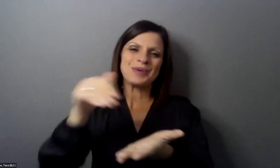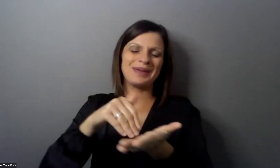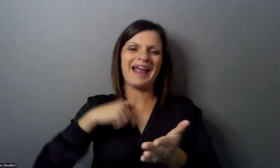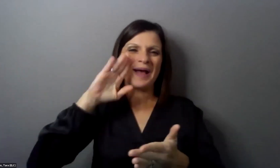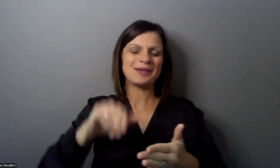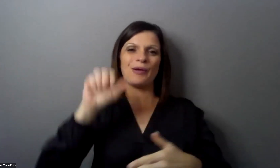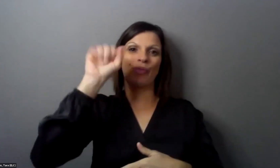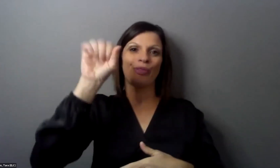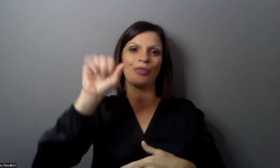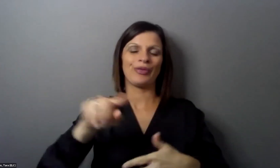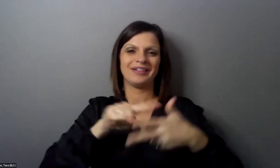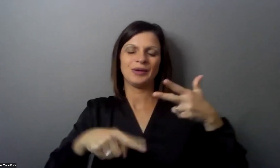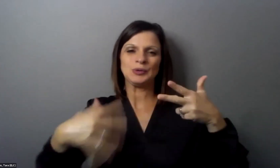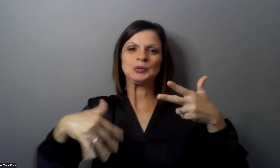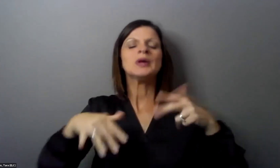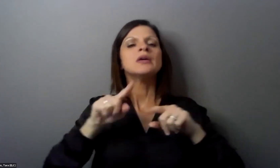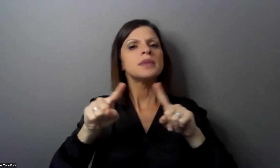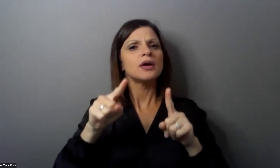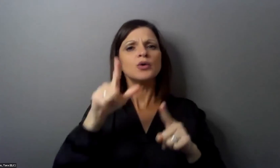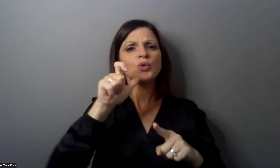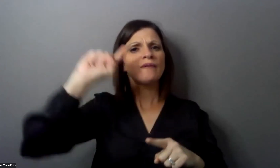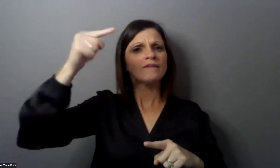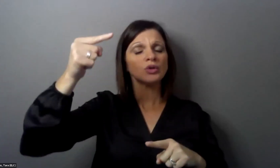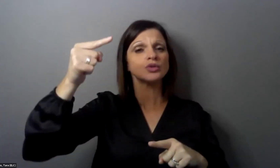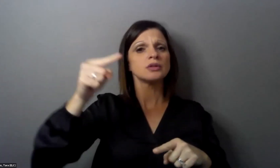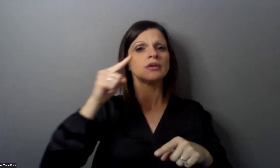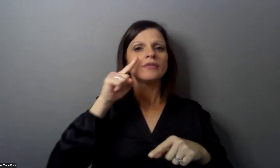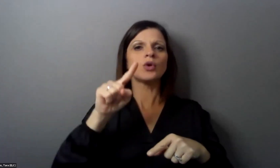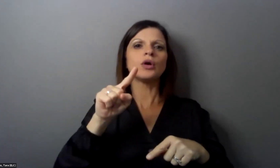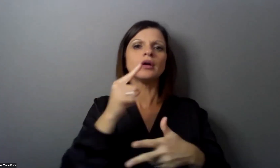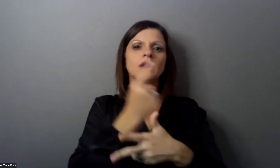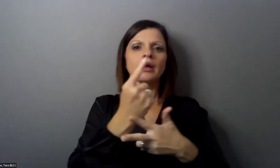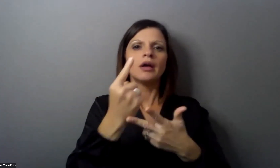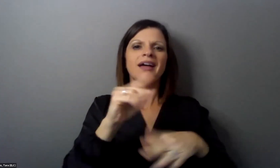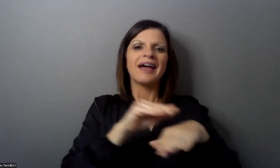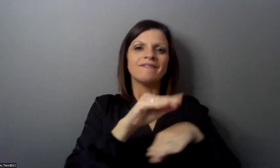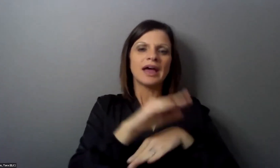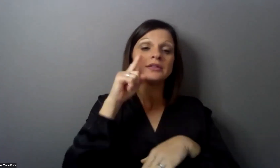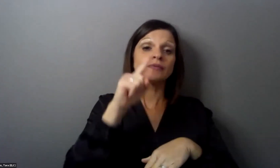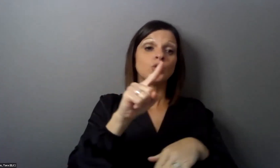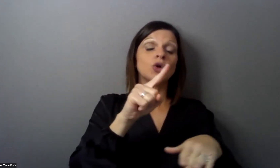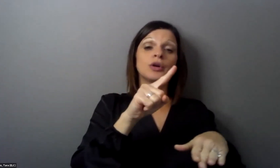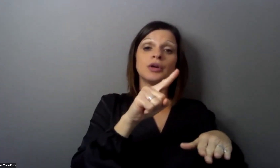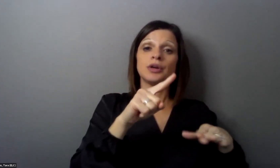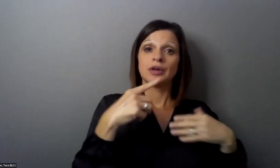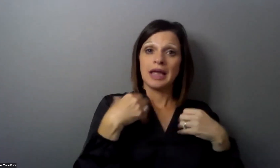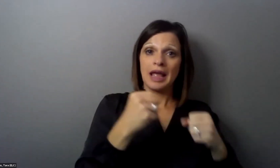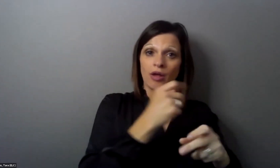Whoever wants to go first. A piece of advice for the healthcare professional or an action item